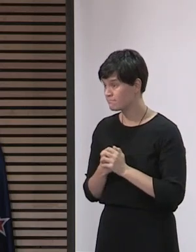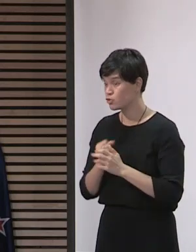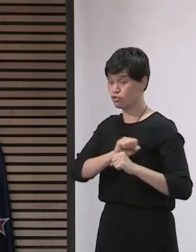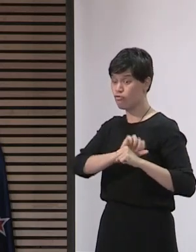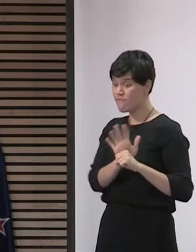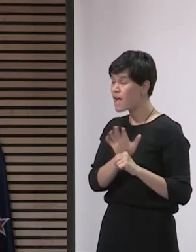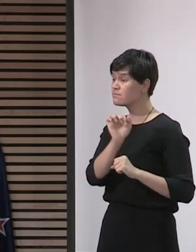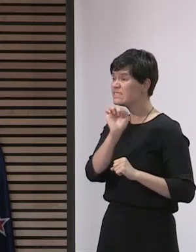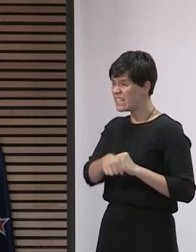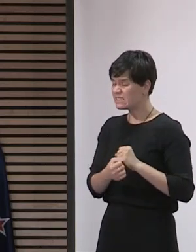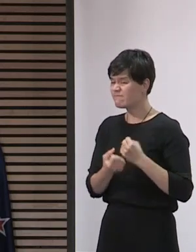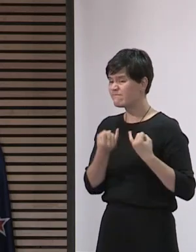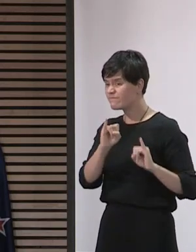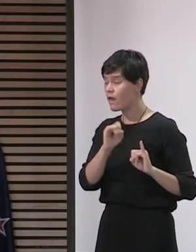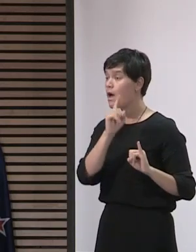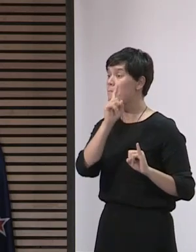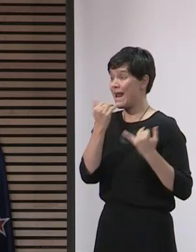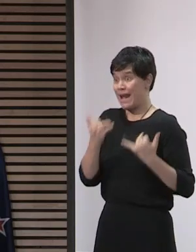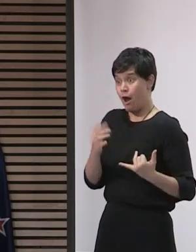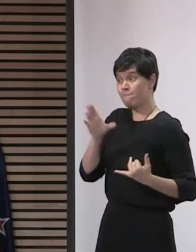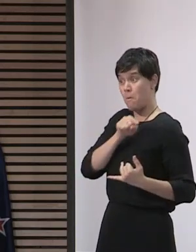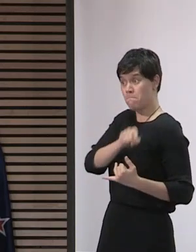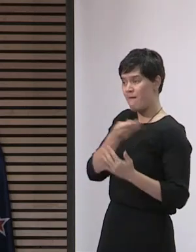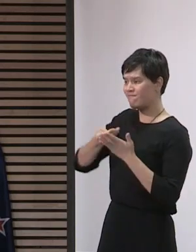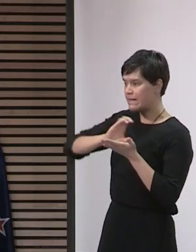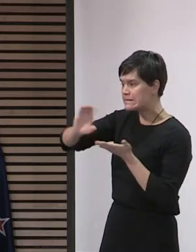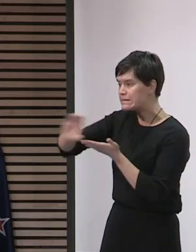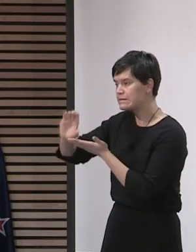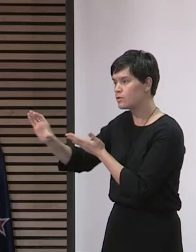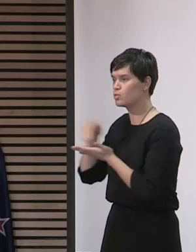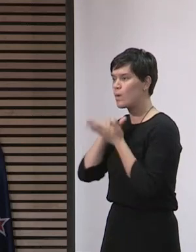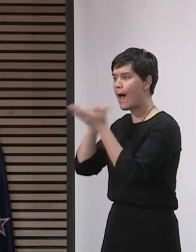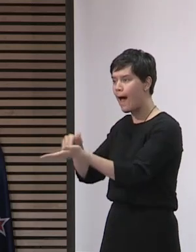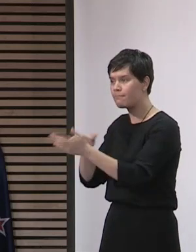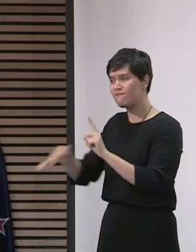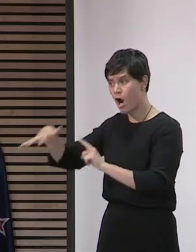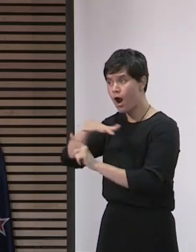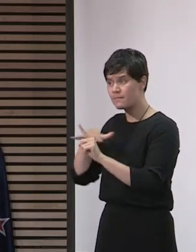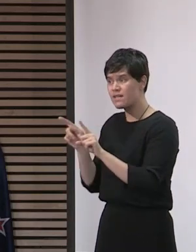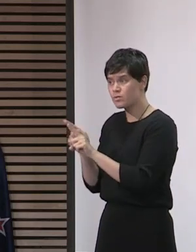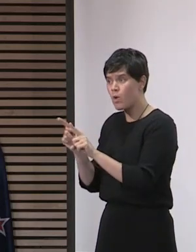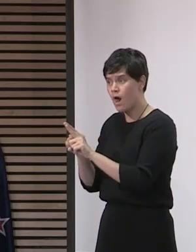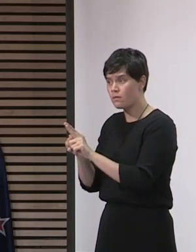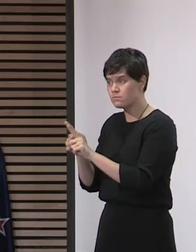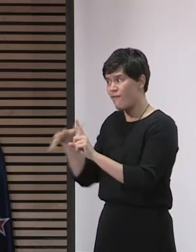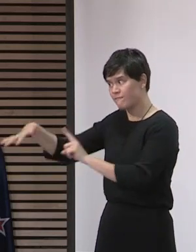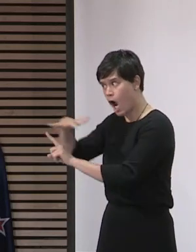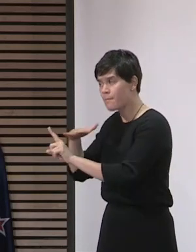also predator control. This is where we have used COVID as an opportunity to boost funding for areas that will make a material difference to our